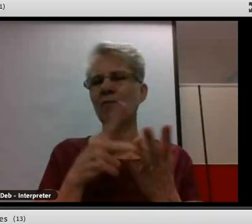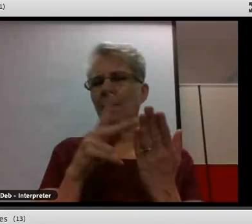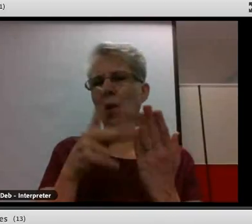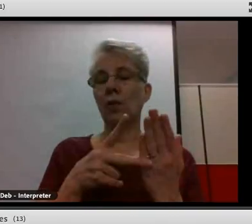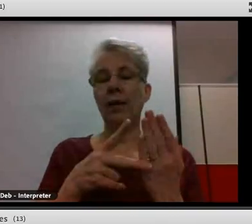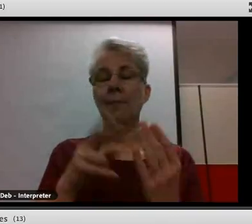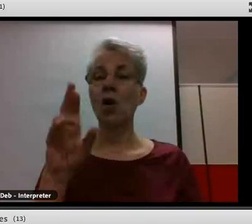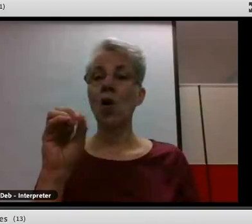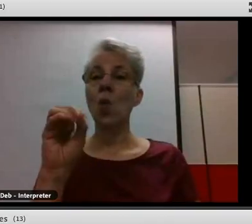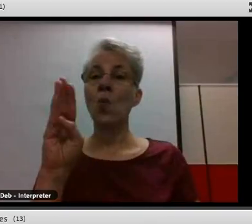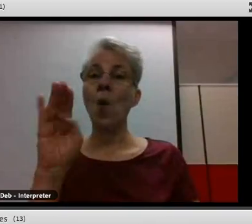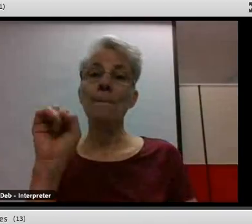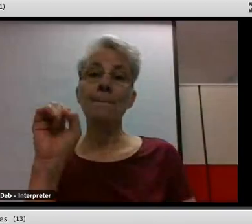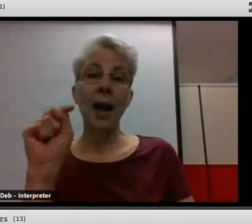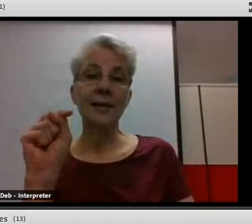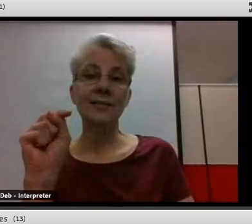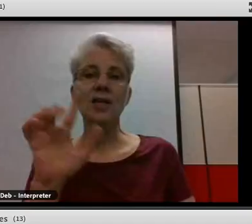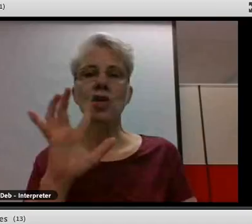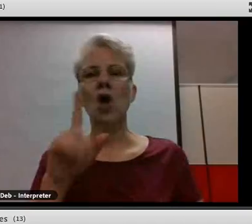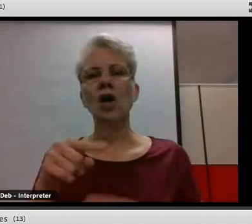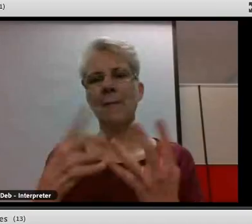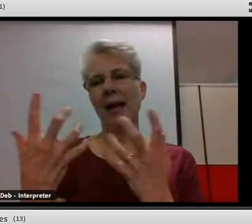And, again, all users, regardless of ability,